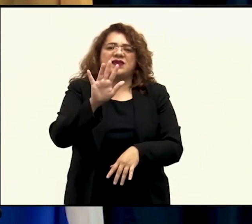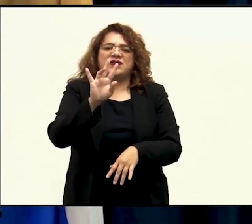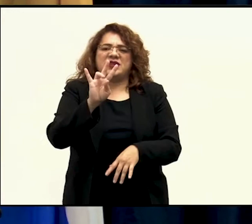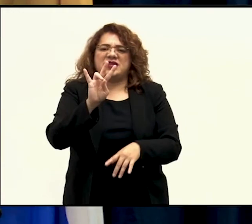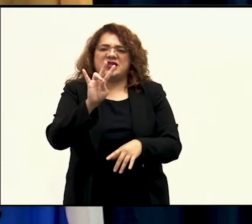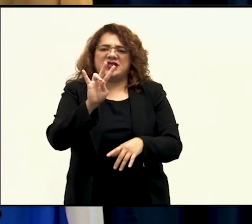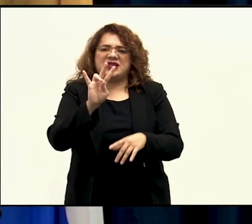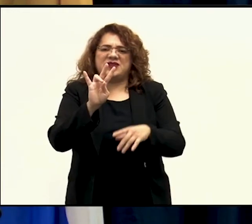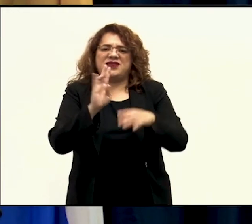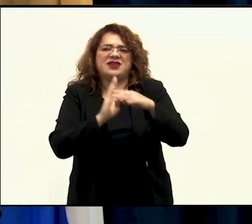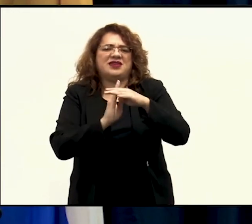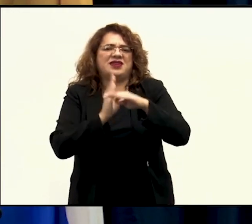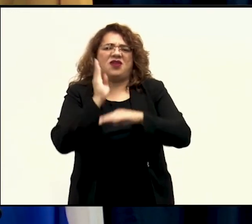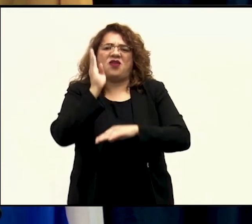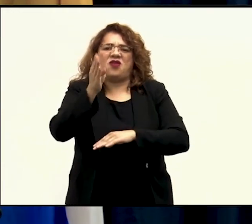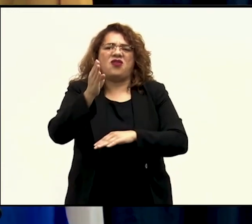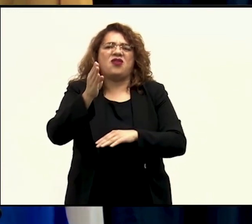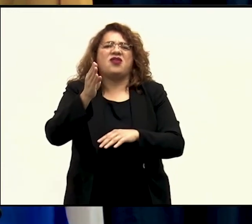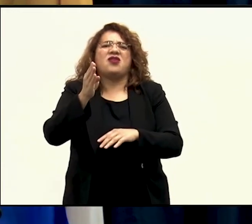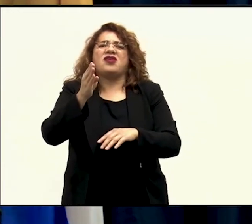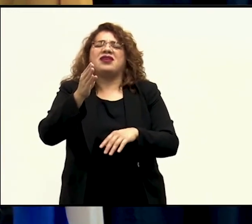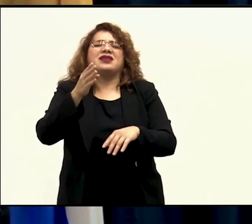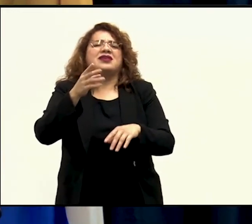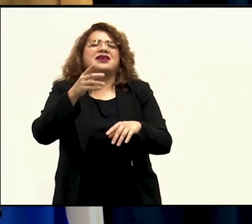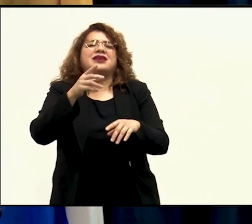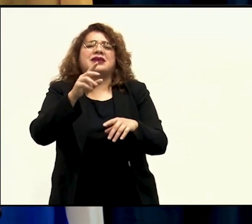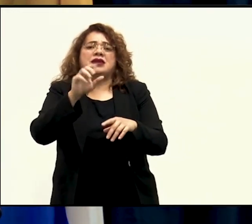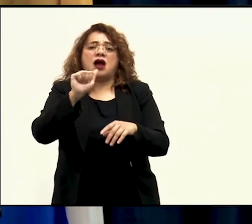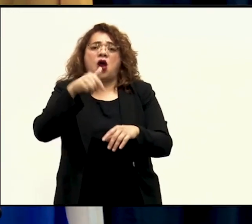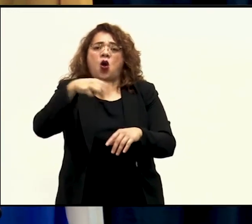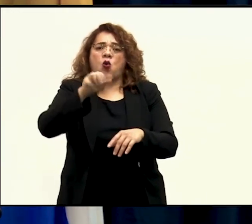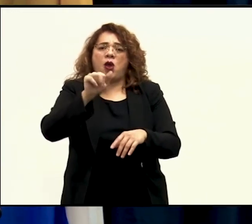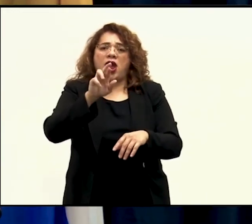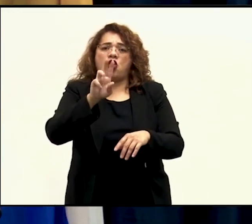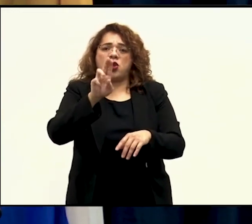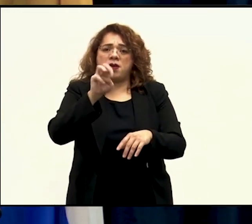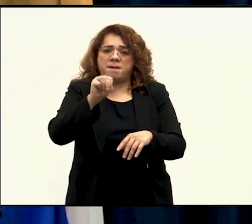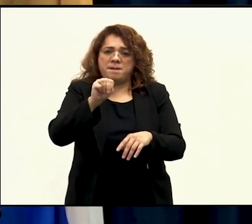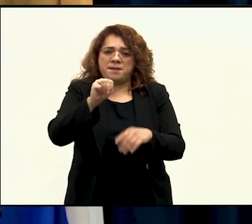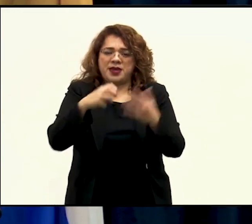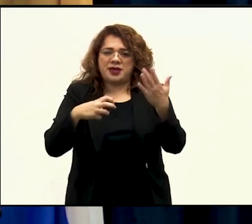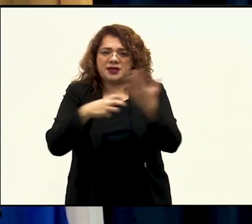We've giving away Nintendo Switches every day and hotel stays and you're going to see